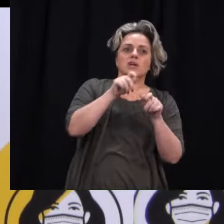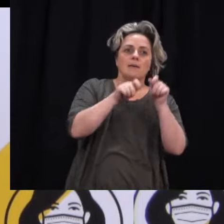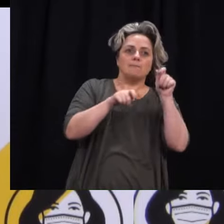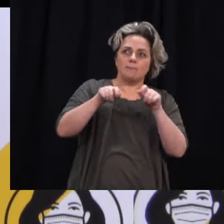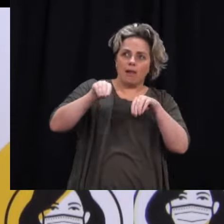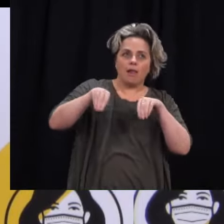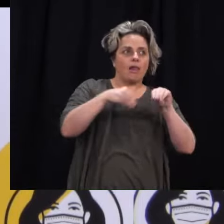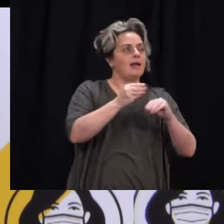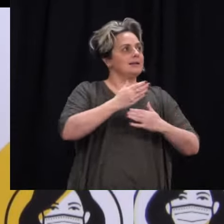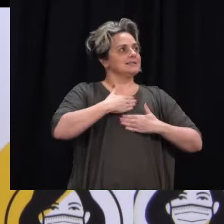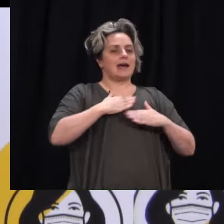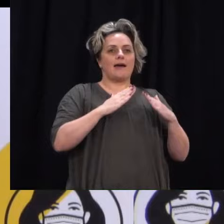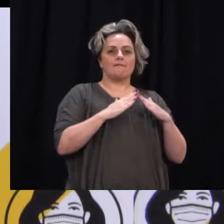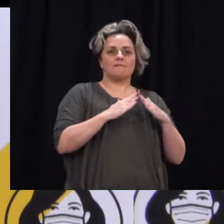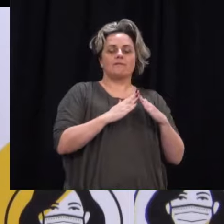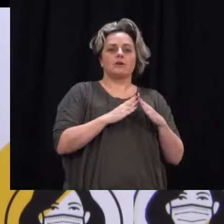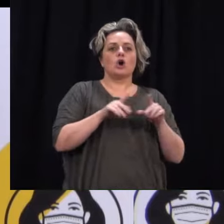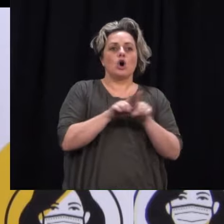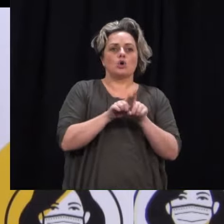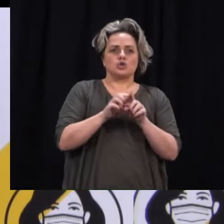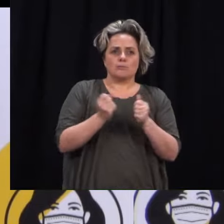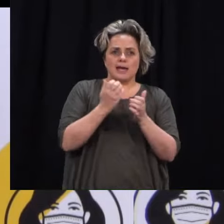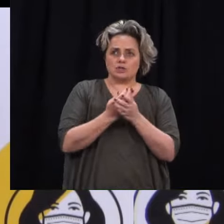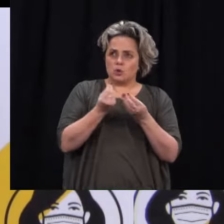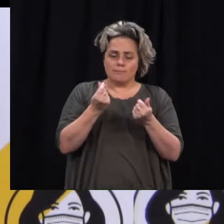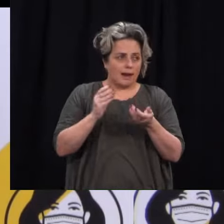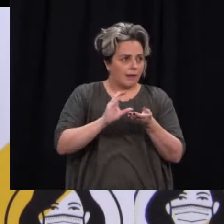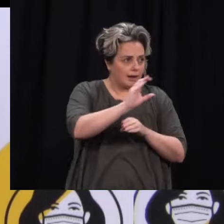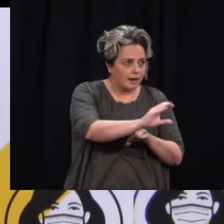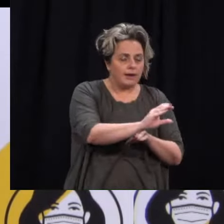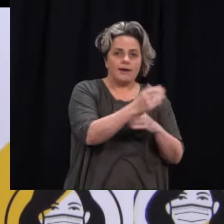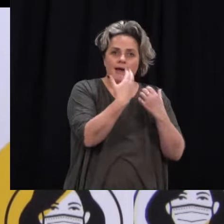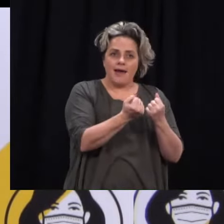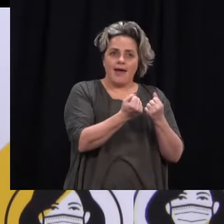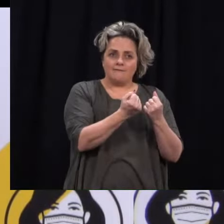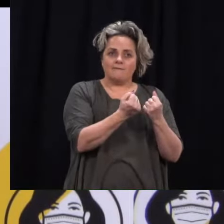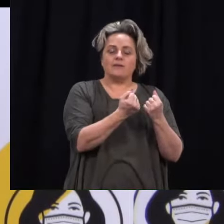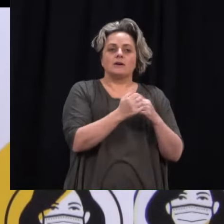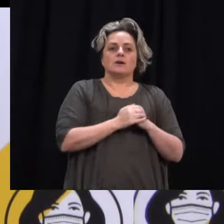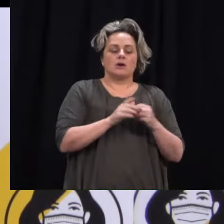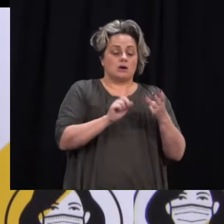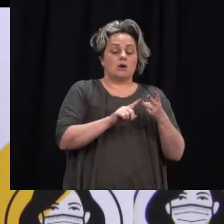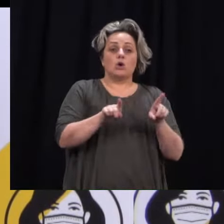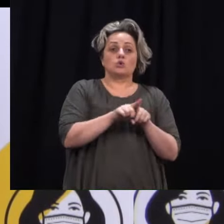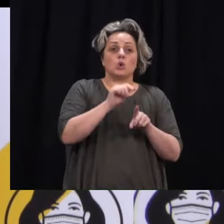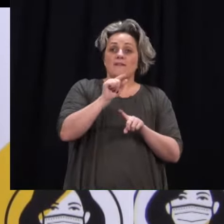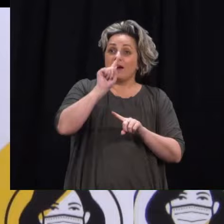the quarantine facility so other mechanics of the household can isolate safely.